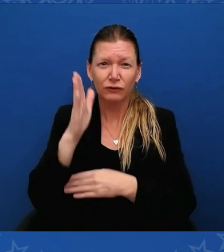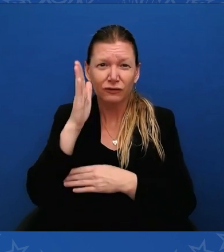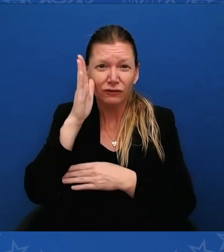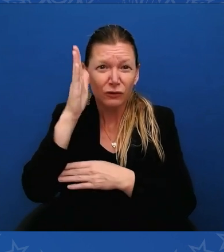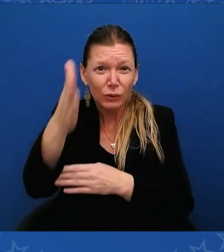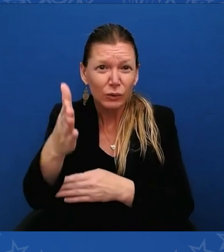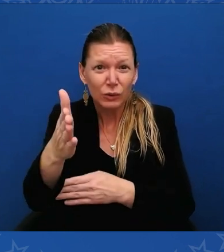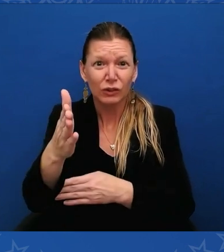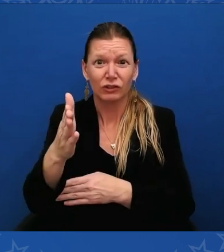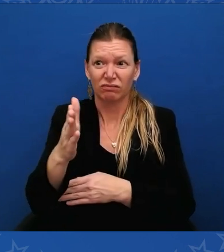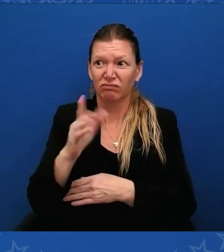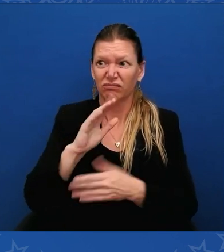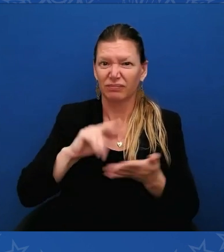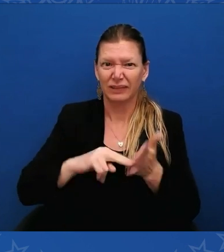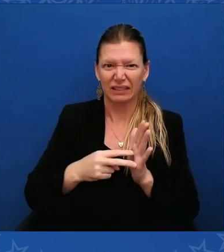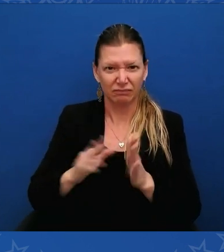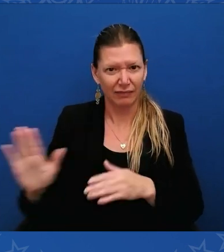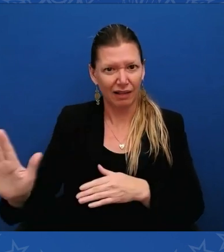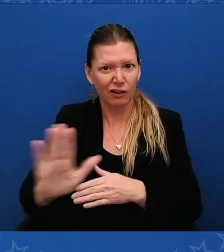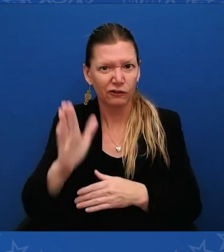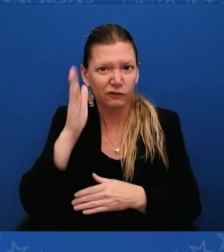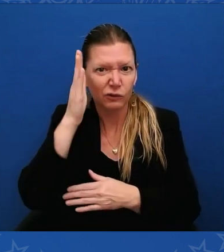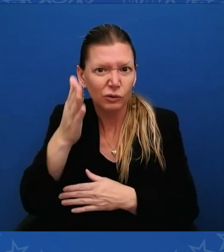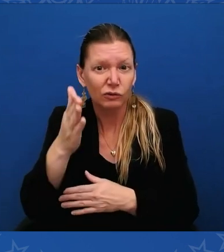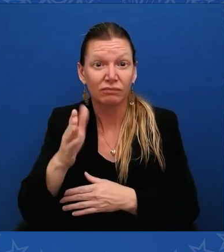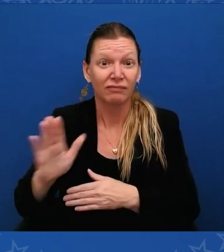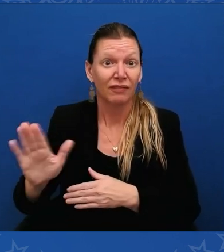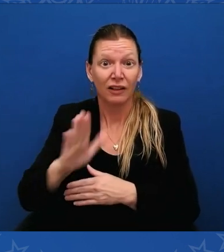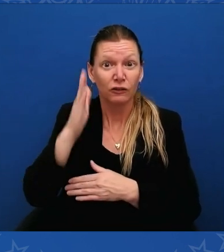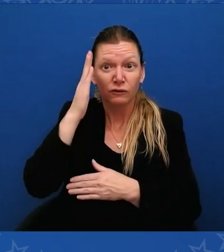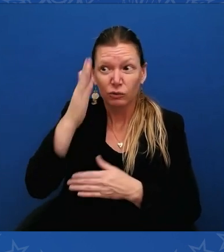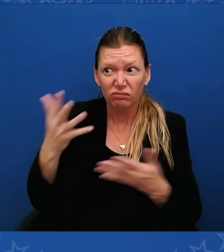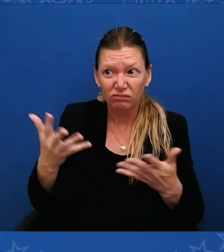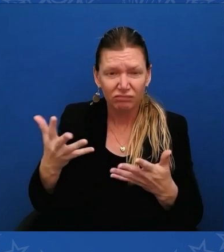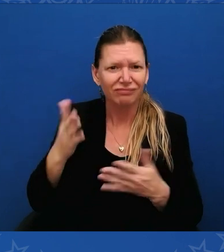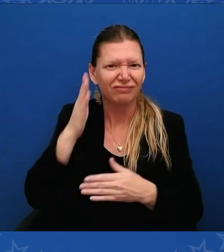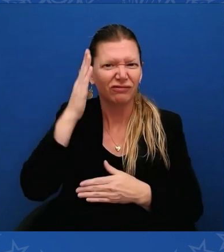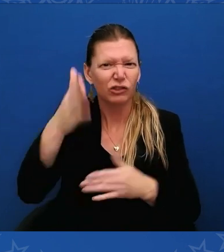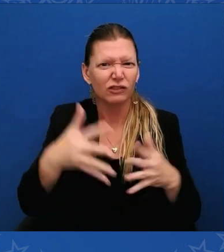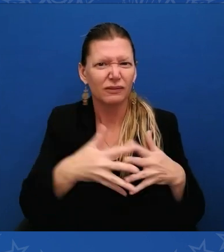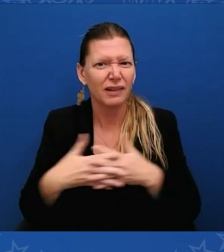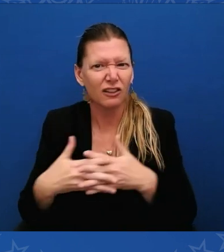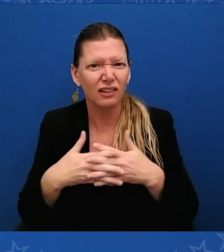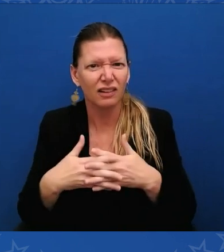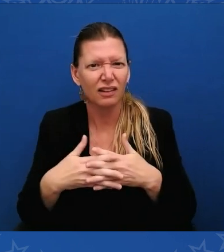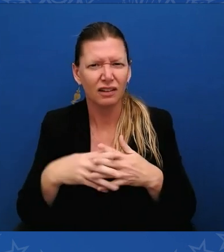Ladies and gentlemen, you embody the very idea of America -- the idea that we all are created equal,